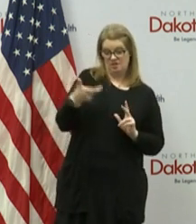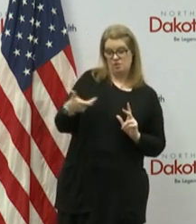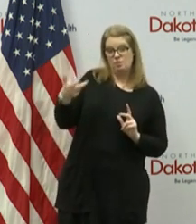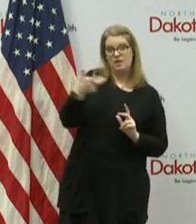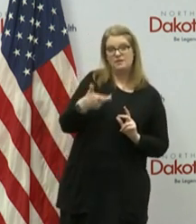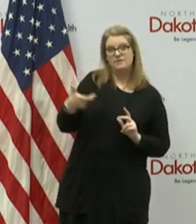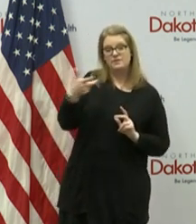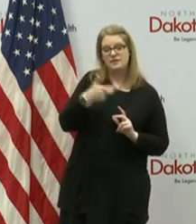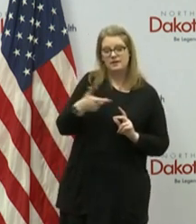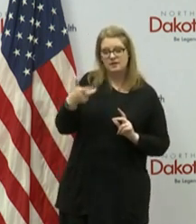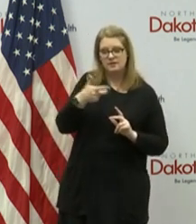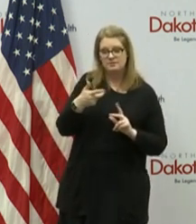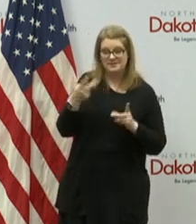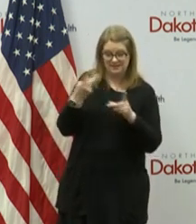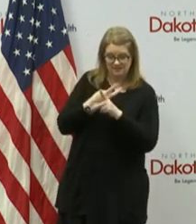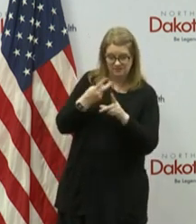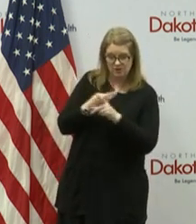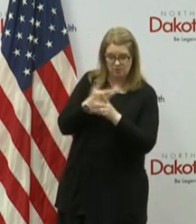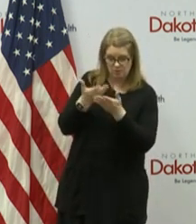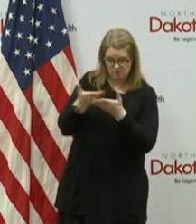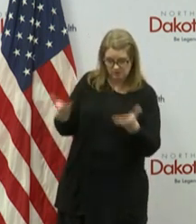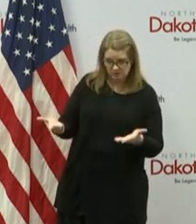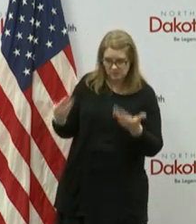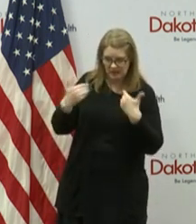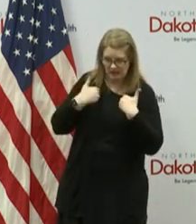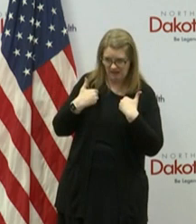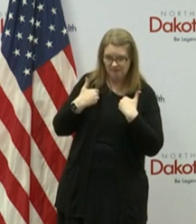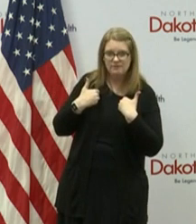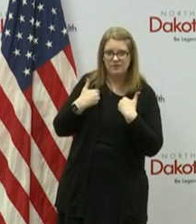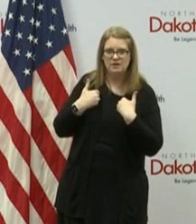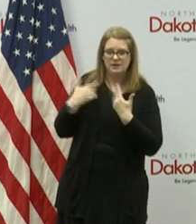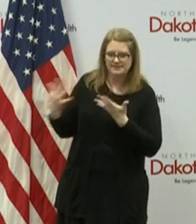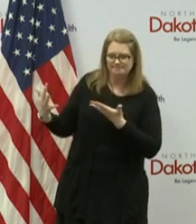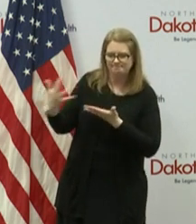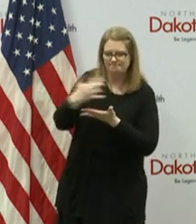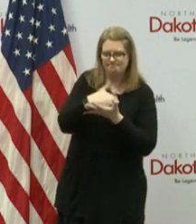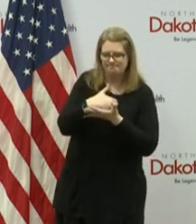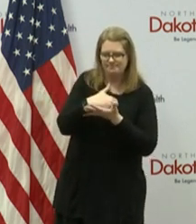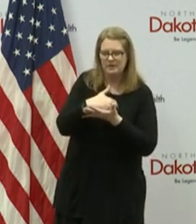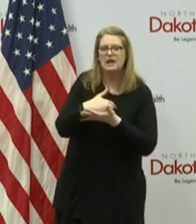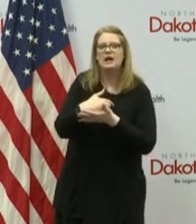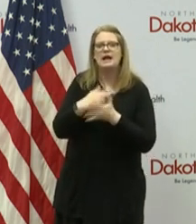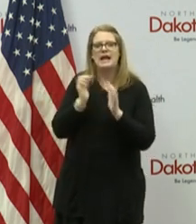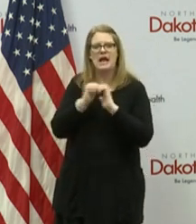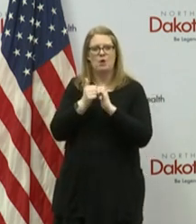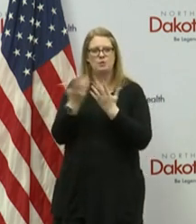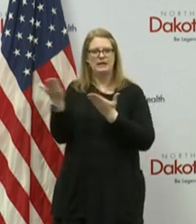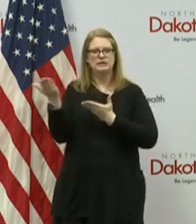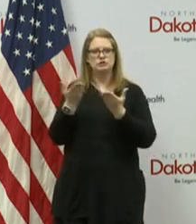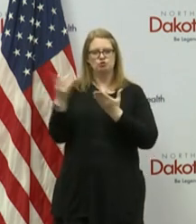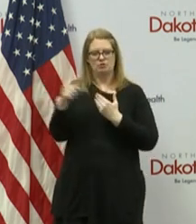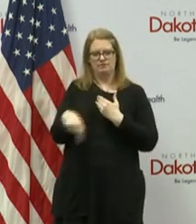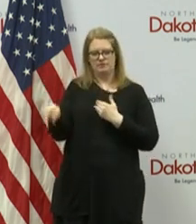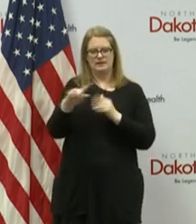OFFICER AND JAN CAMPOUTS WHO IS A RETIRED CNL FOR STANFORD HEALTH. THEIR ROLE IS TO GARNER THE